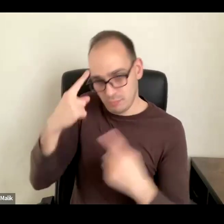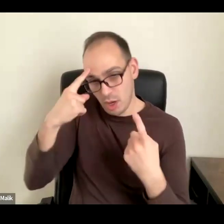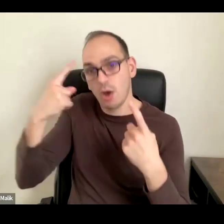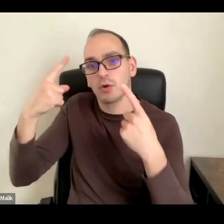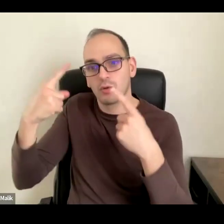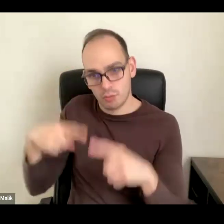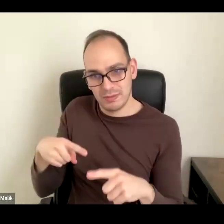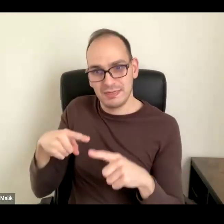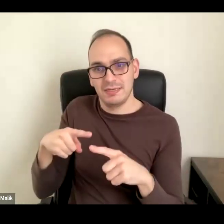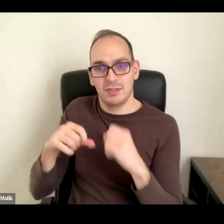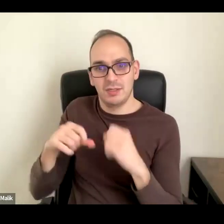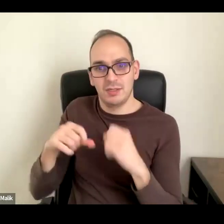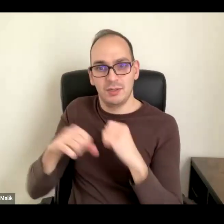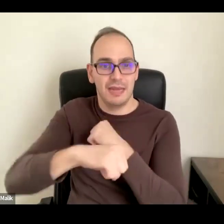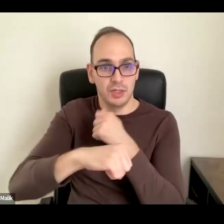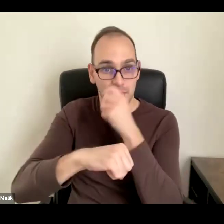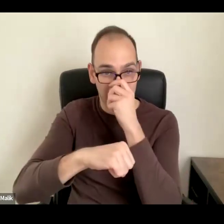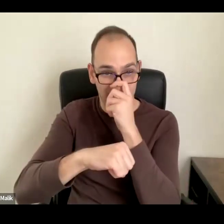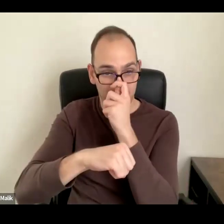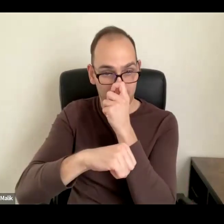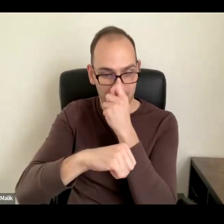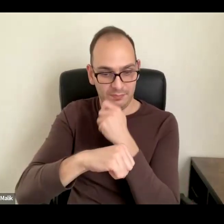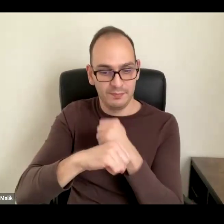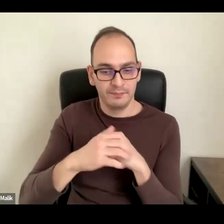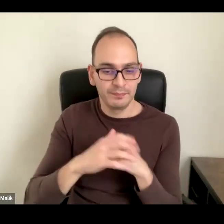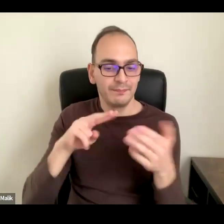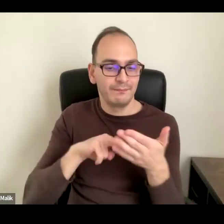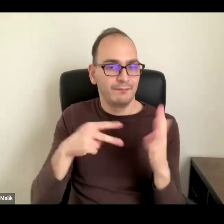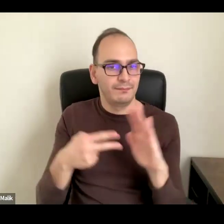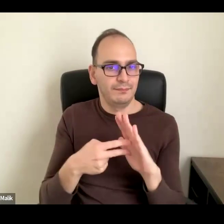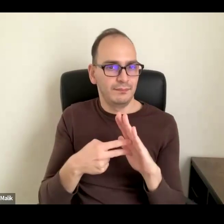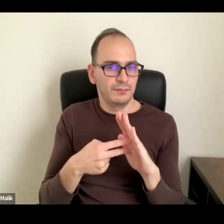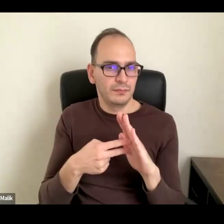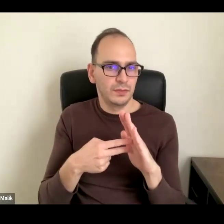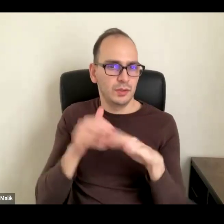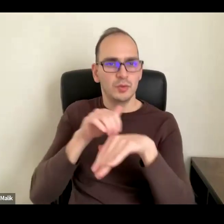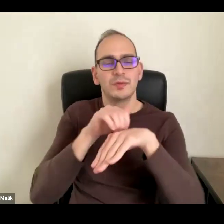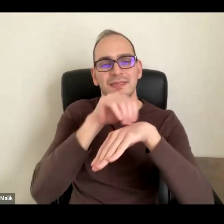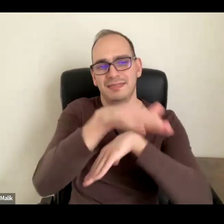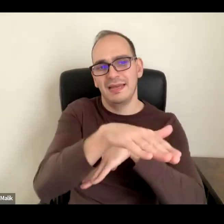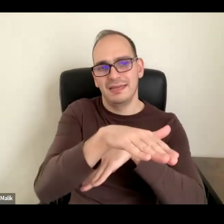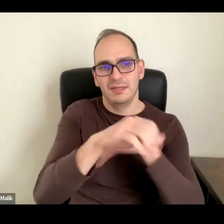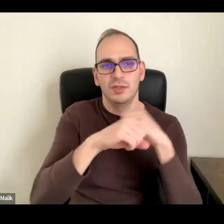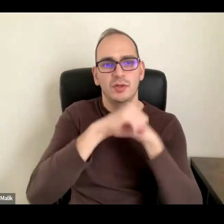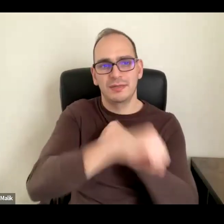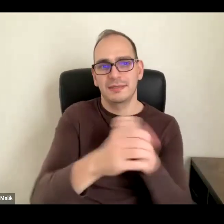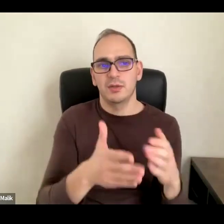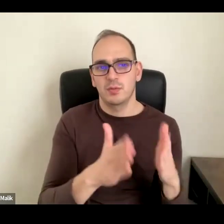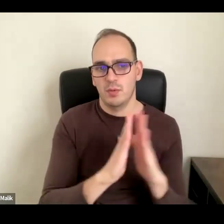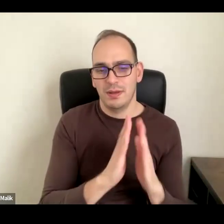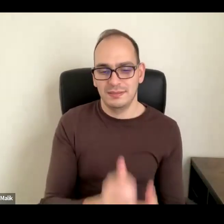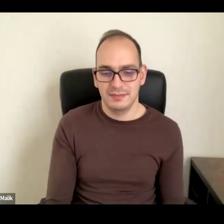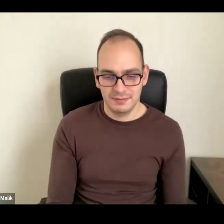to the extension time of a timeline, then that is what you would send in your extension request.